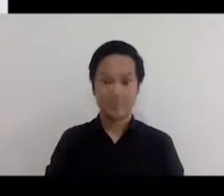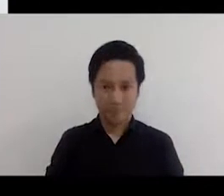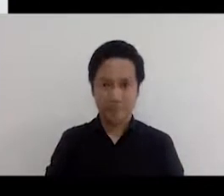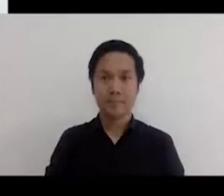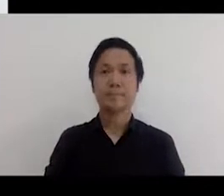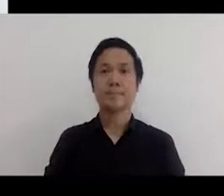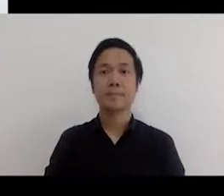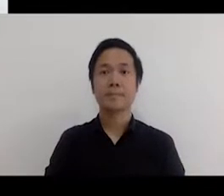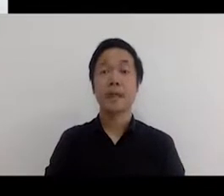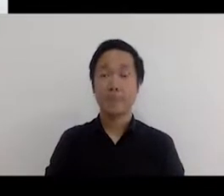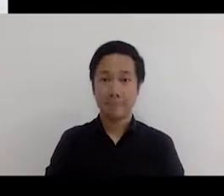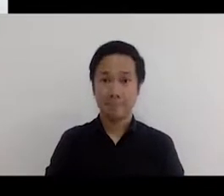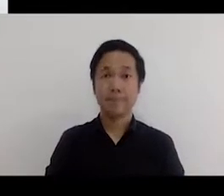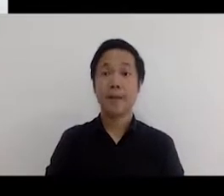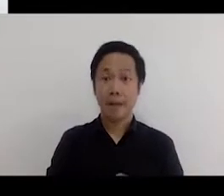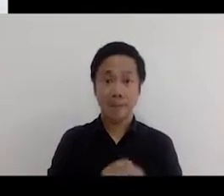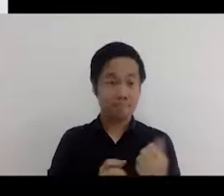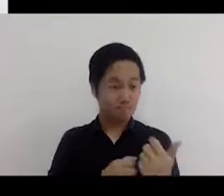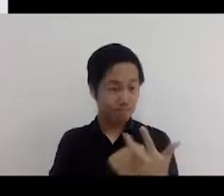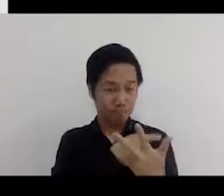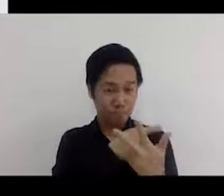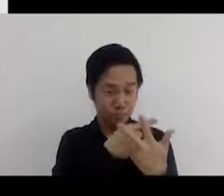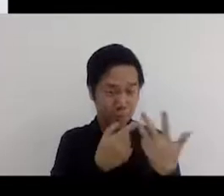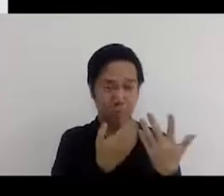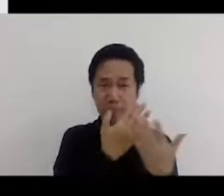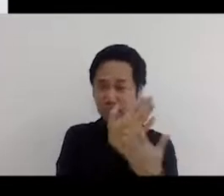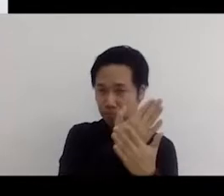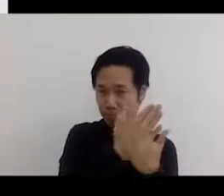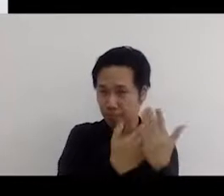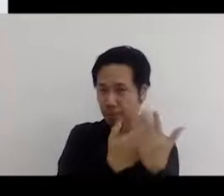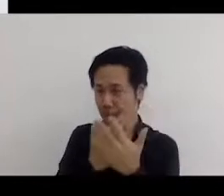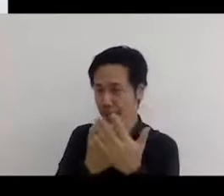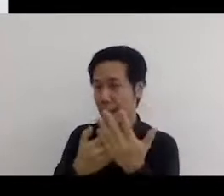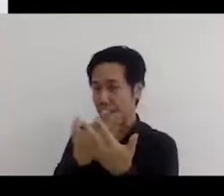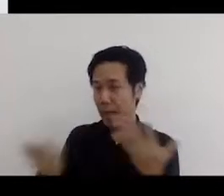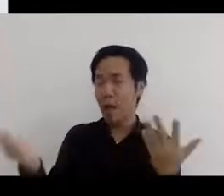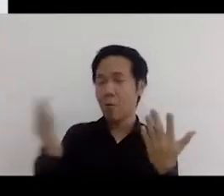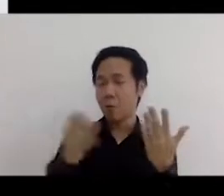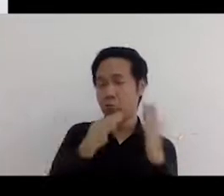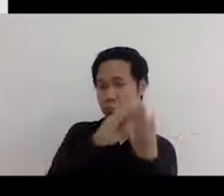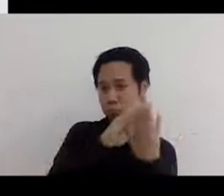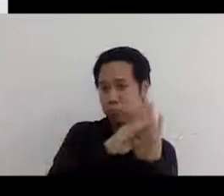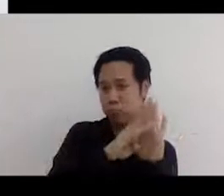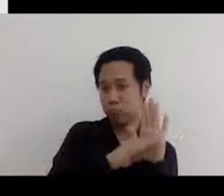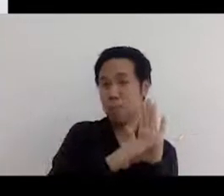In India, there are approximately 150 million people with disabilities.